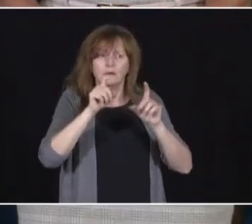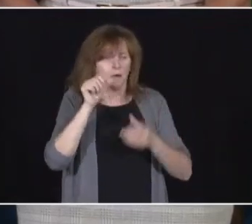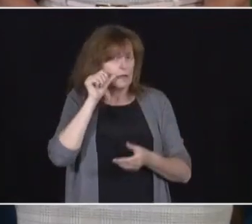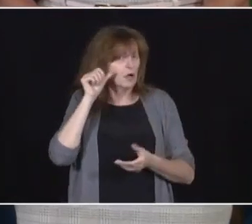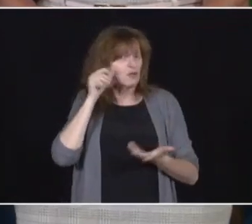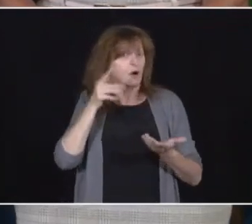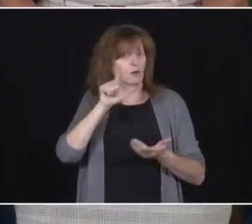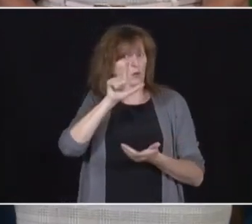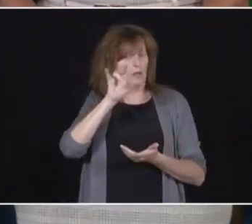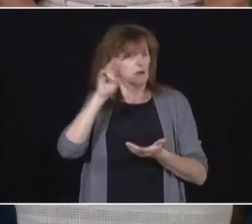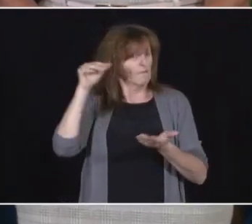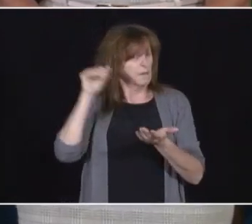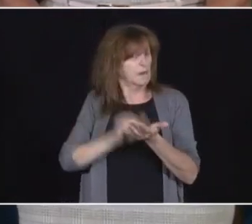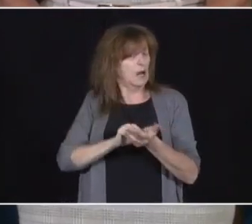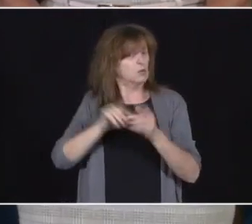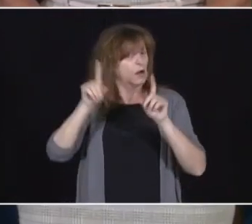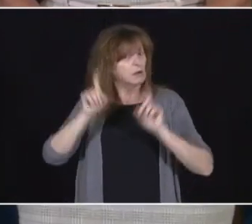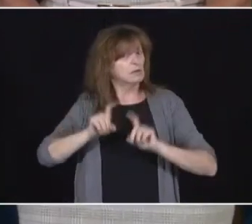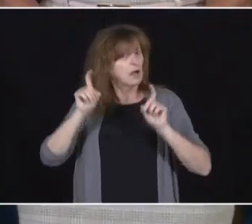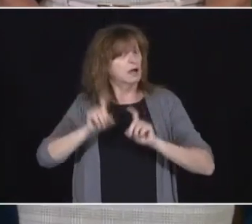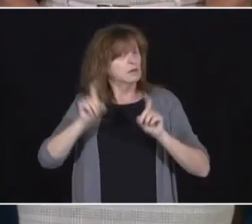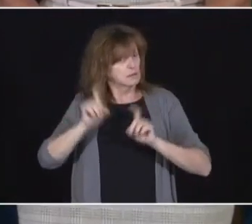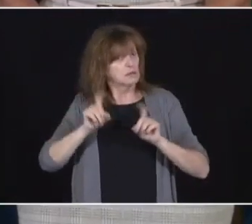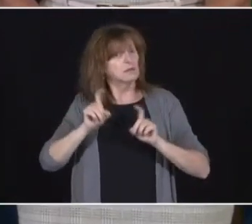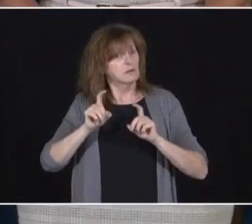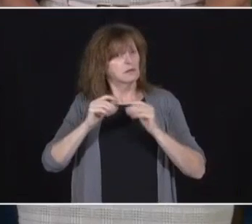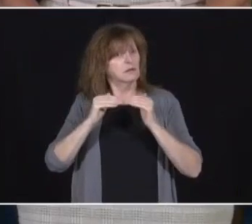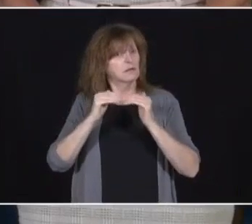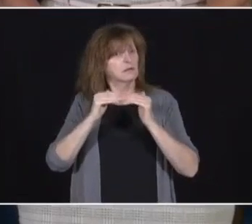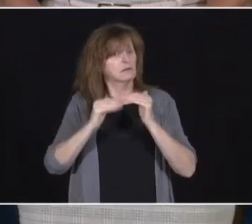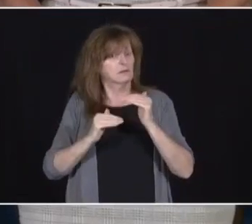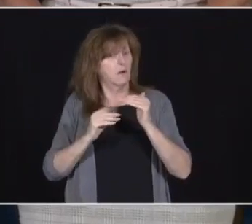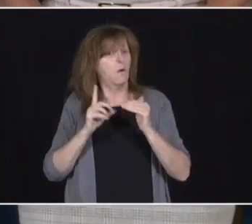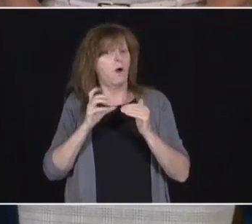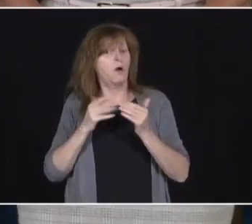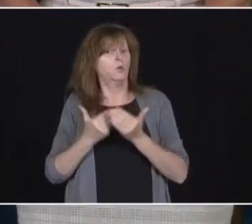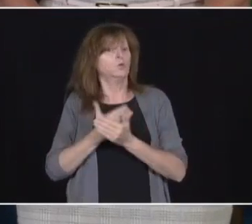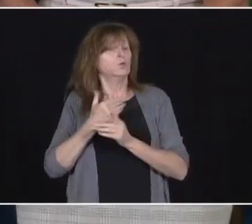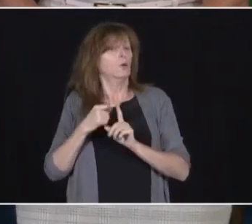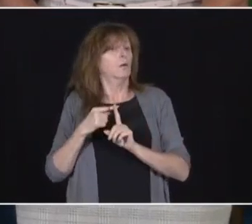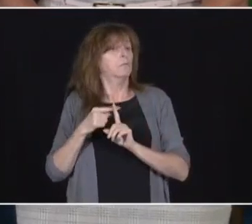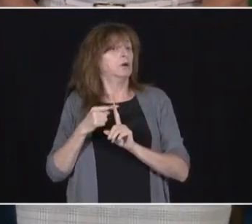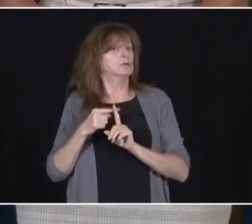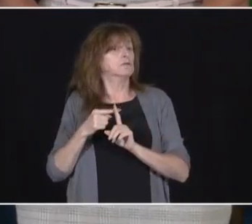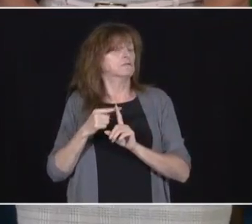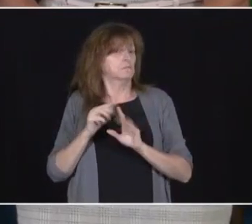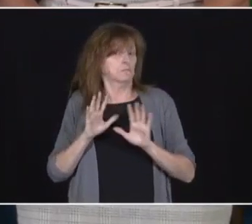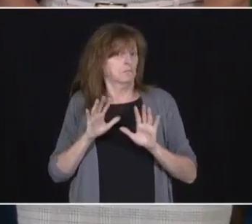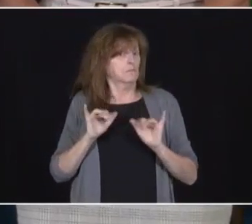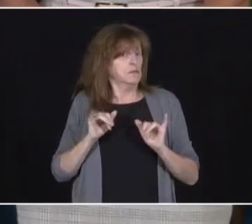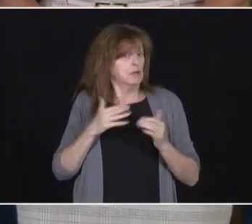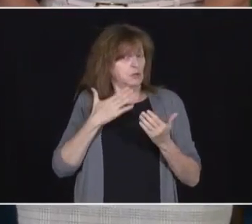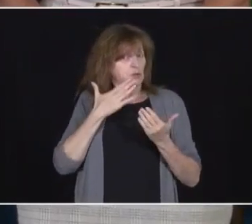They want to make sure that the numbers are going down, which happily they are. And they want to know how many test we are doing